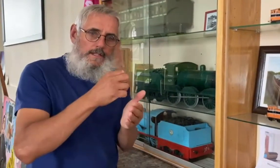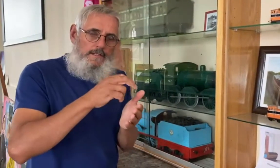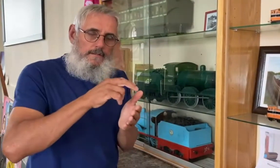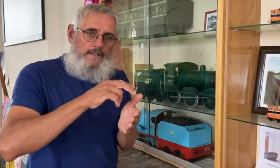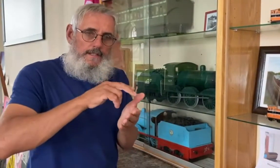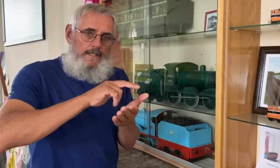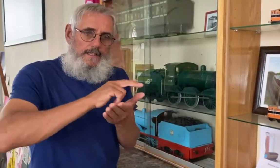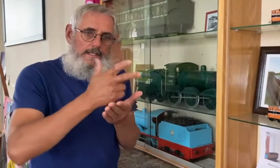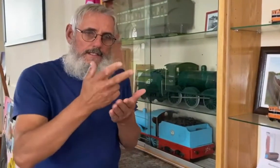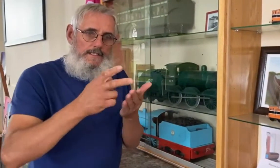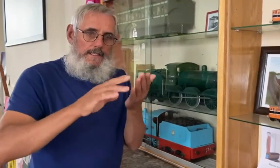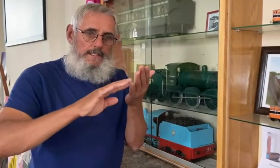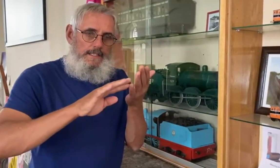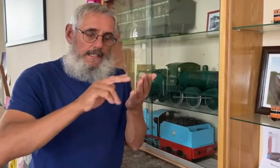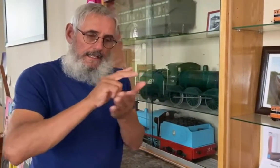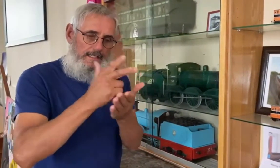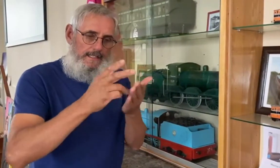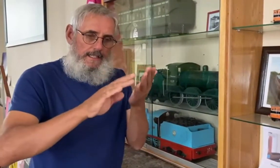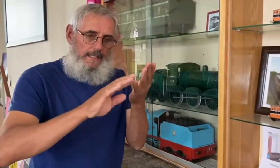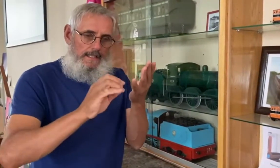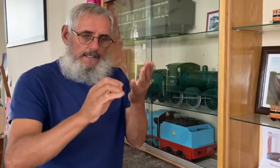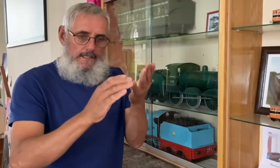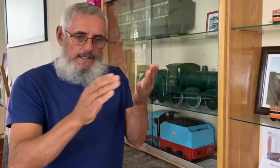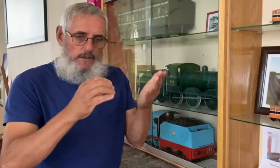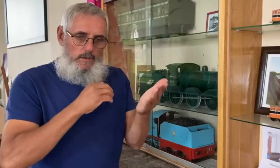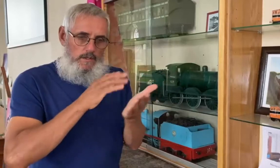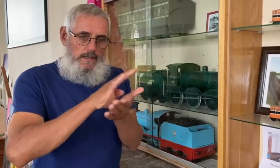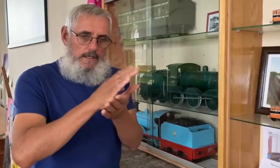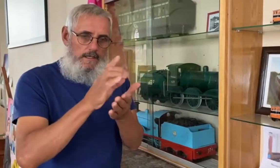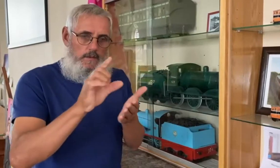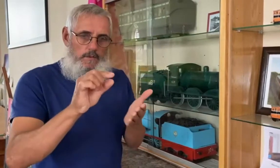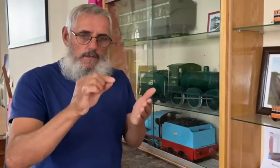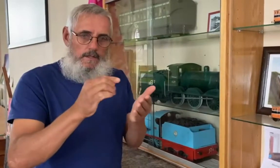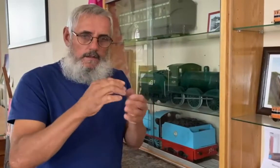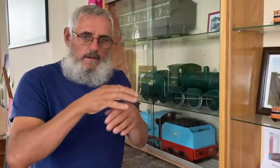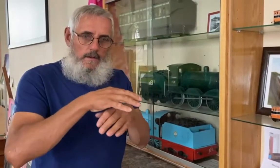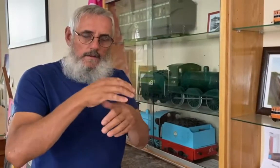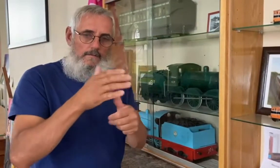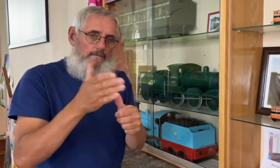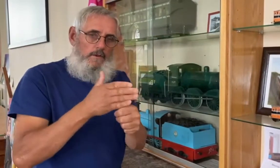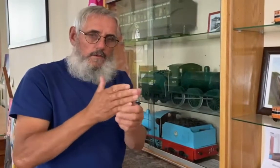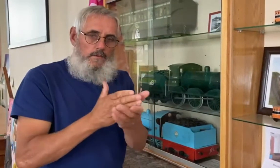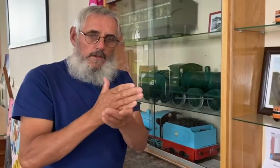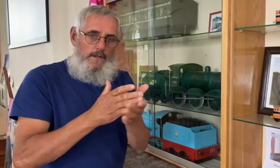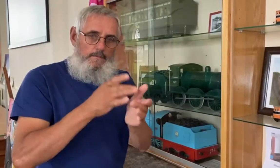1890 to 1920 and others from the period of the first trains arriving in Ireland.